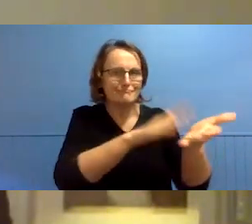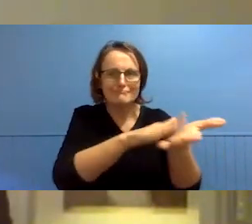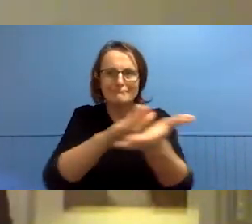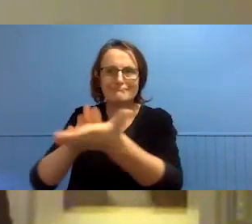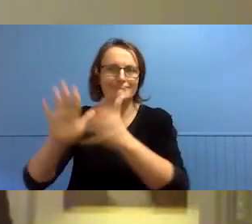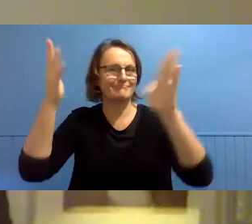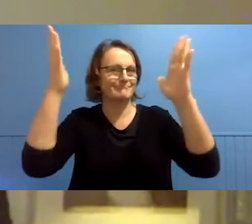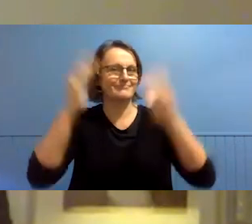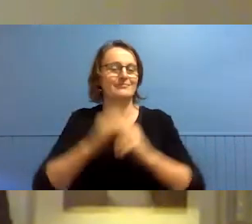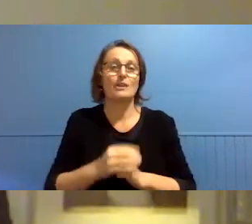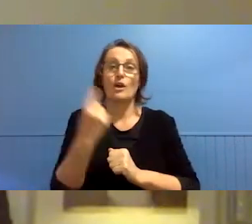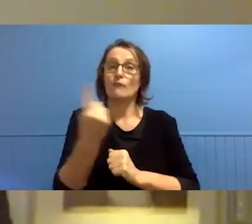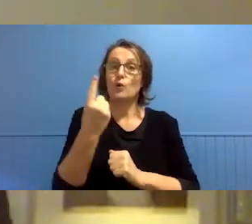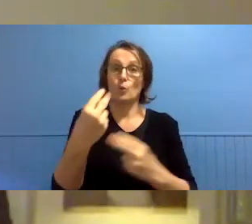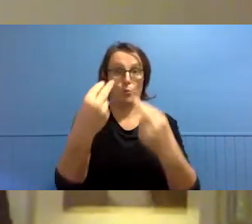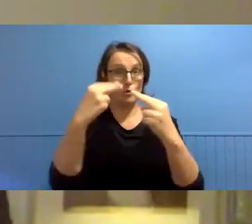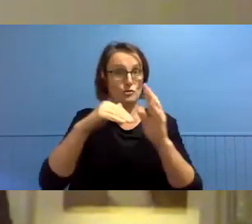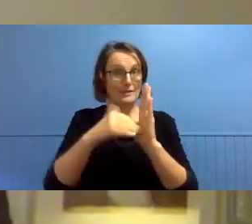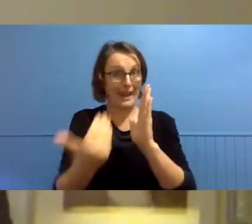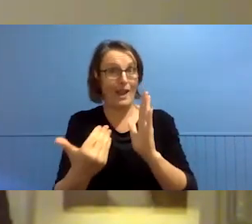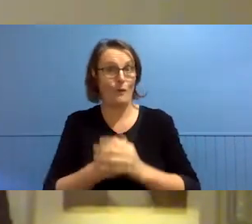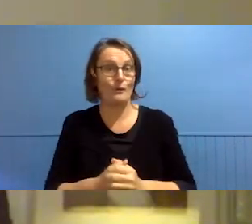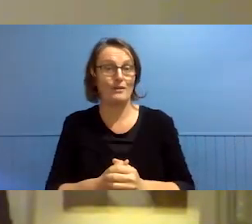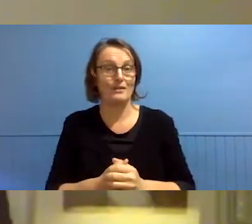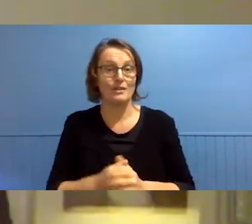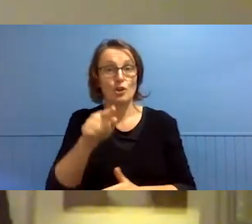people who are out there now watching, you can get online, you